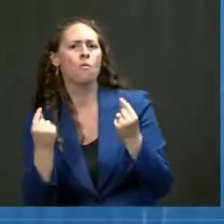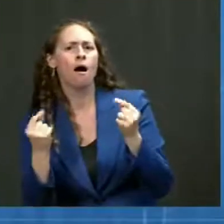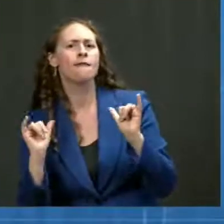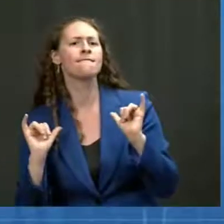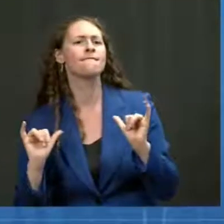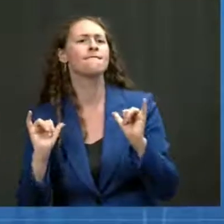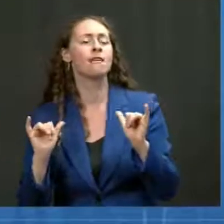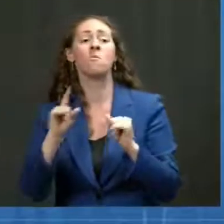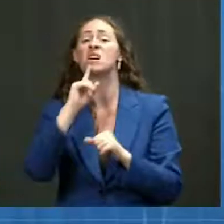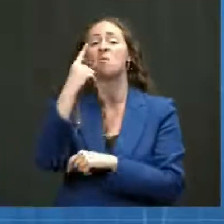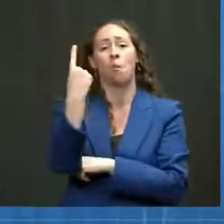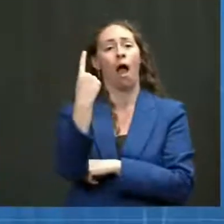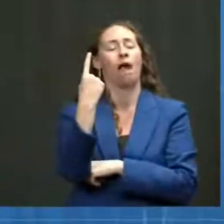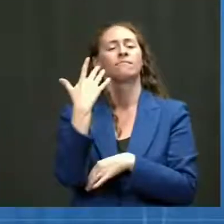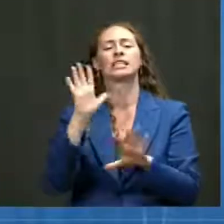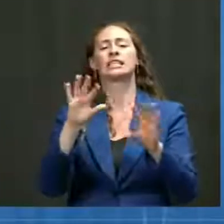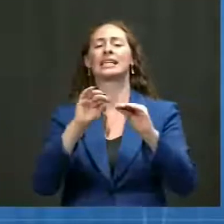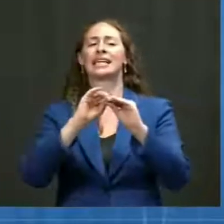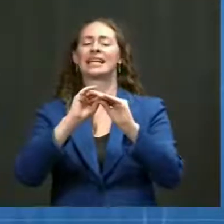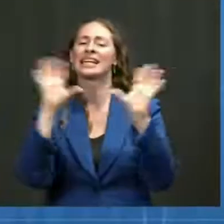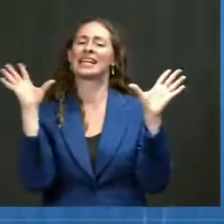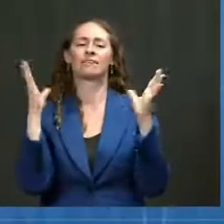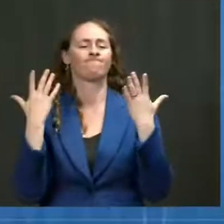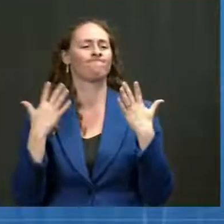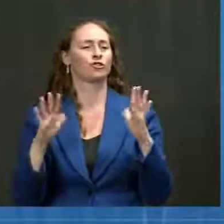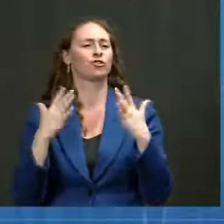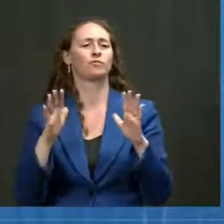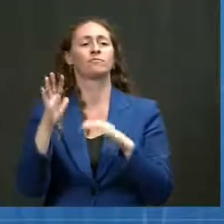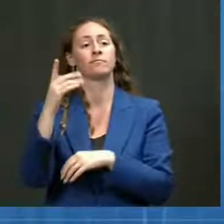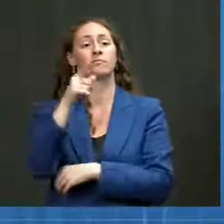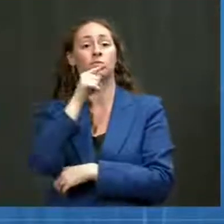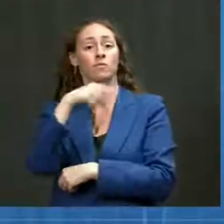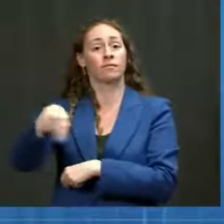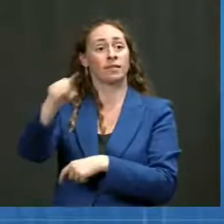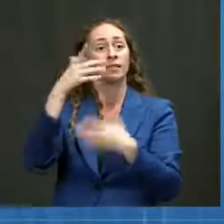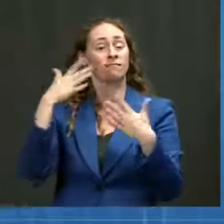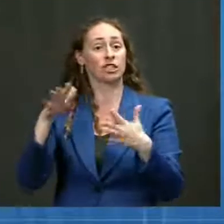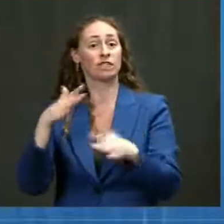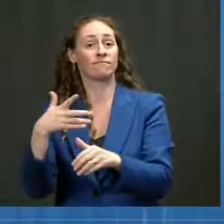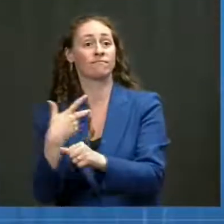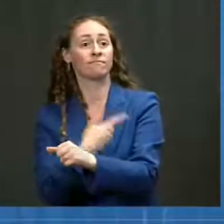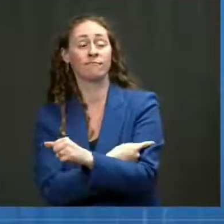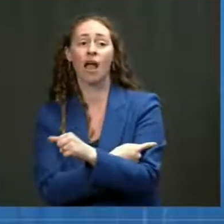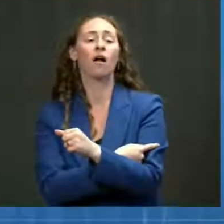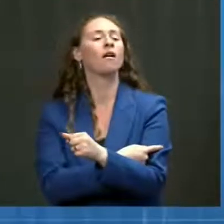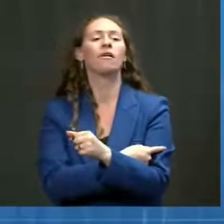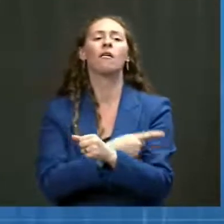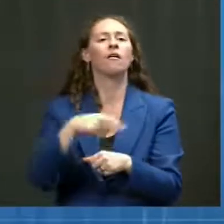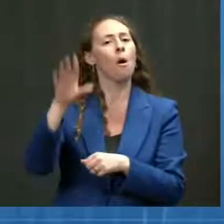WHY WE ARE STILL LEARNING ABOUT HOW THESE VACCINES PERFORM OVER TIME AND HOW LONG THEY WILL LAST EMERGING VARIANTS, ONE